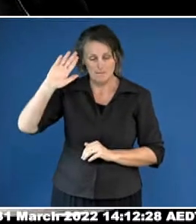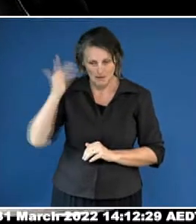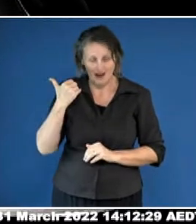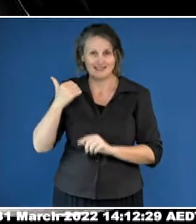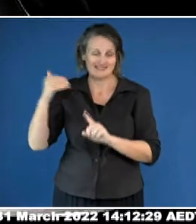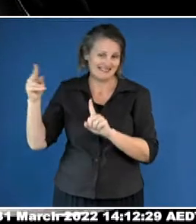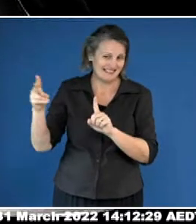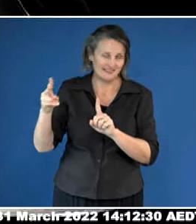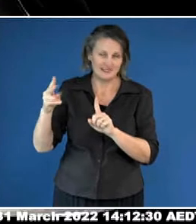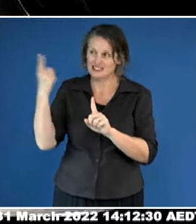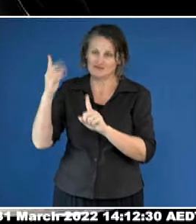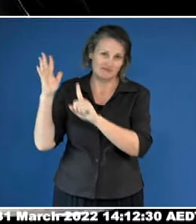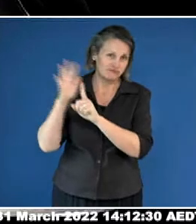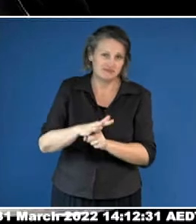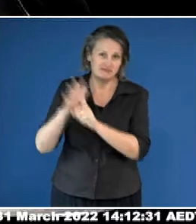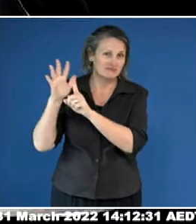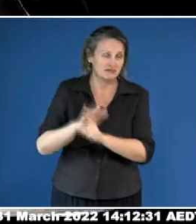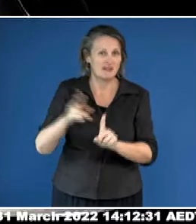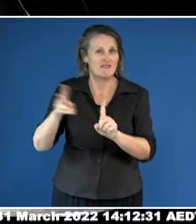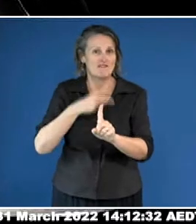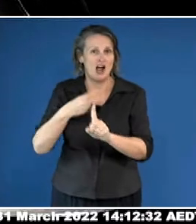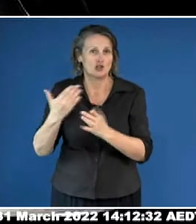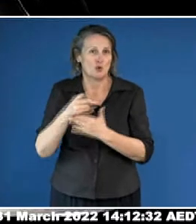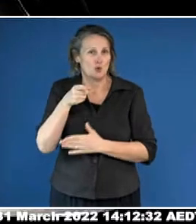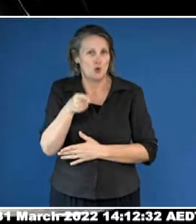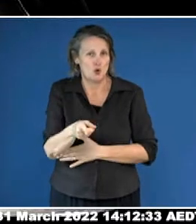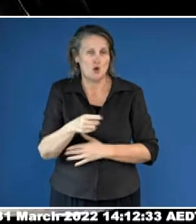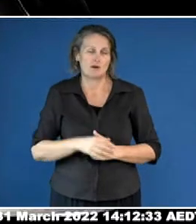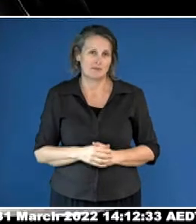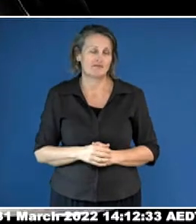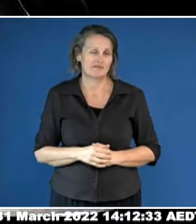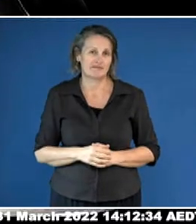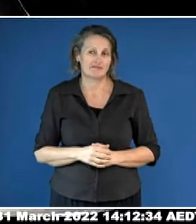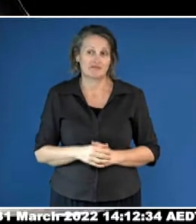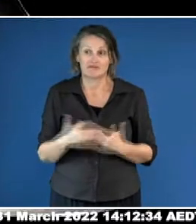forms of violence throughout her life in a range of settings, including hospitals, and a